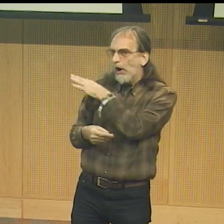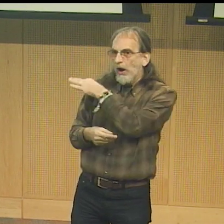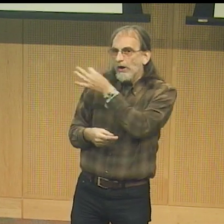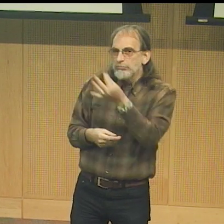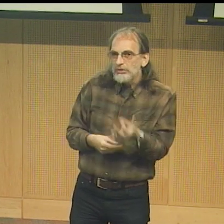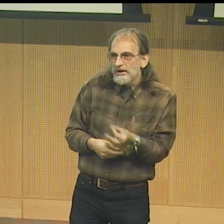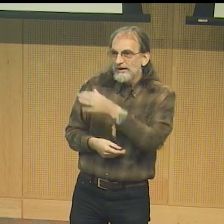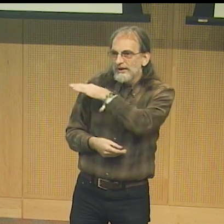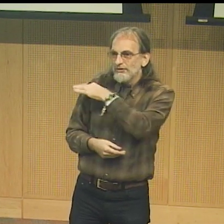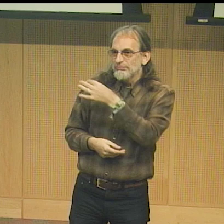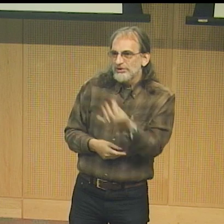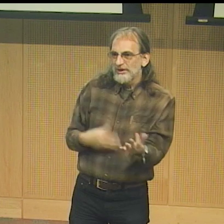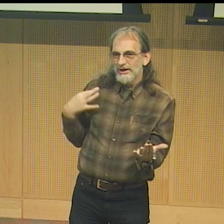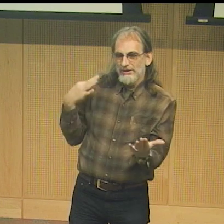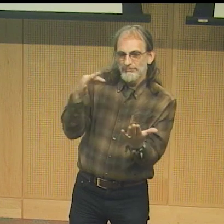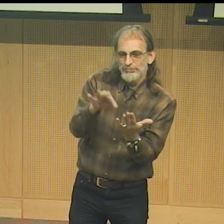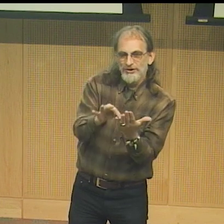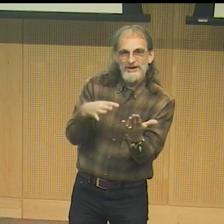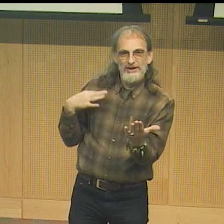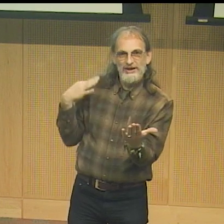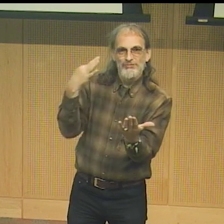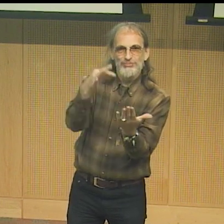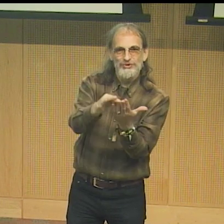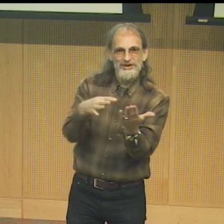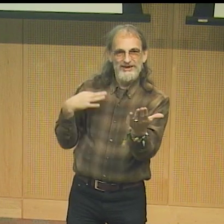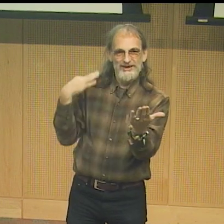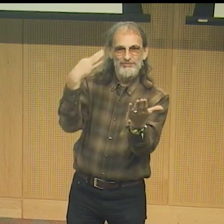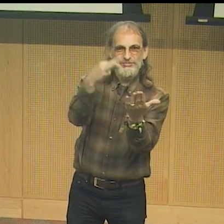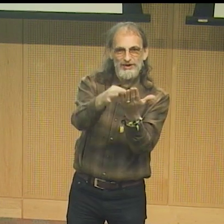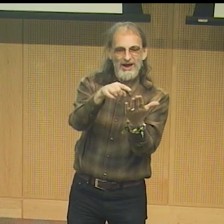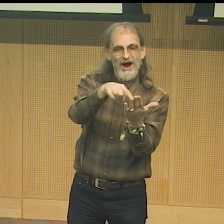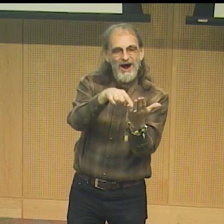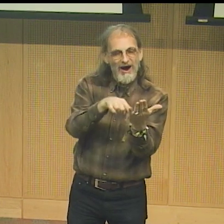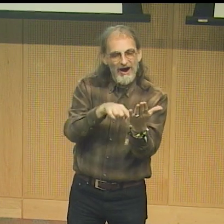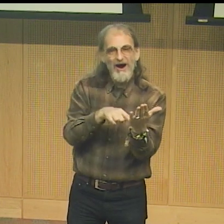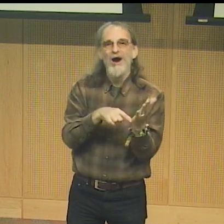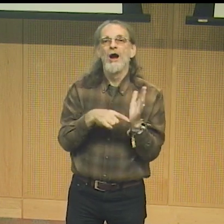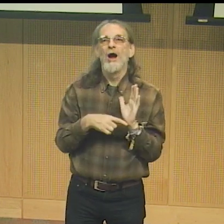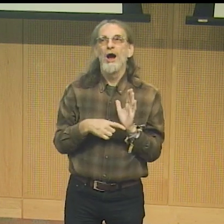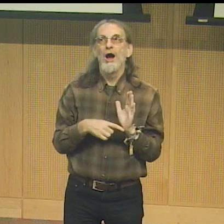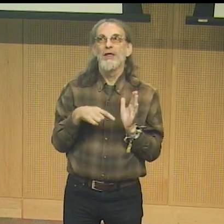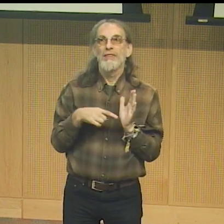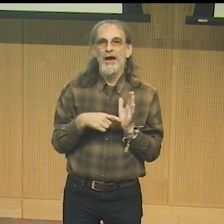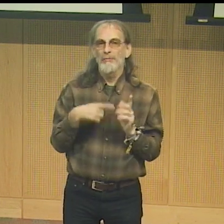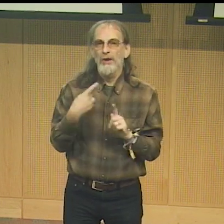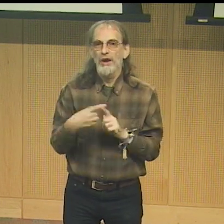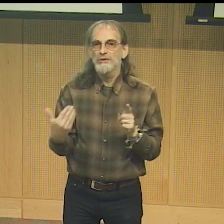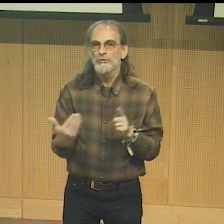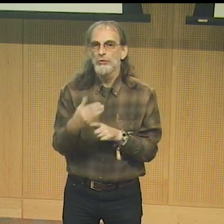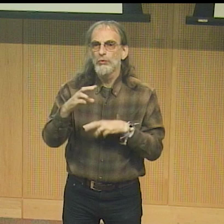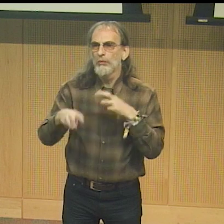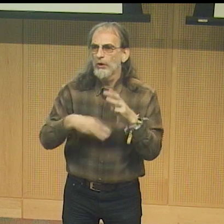It's only when you can go back to the original model of the cultural experience prior to colonization that you